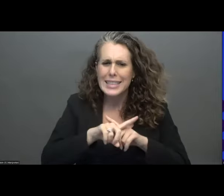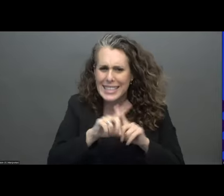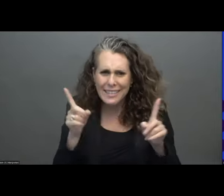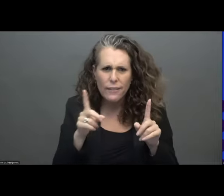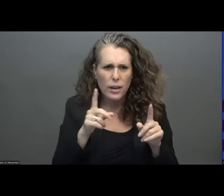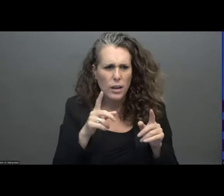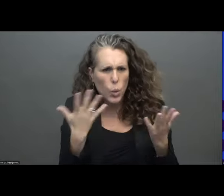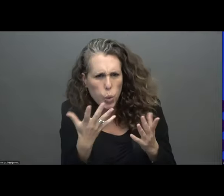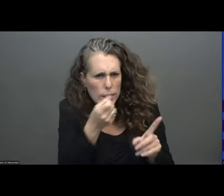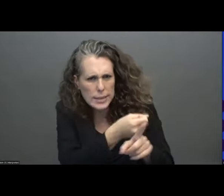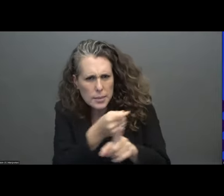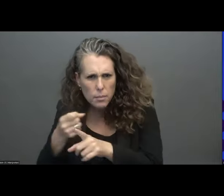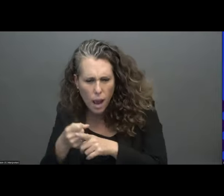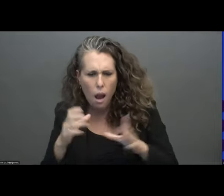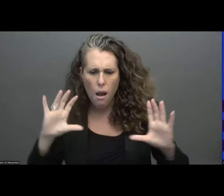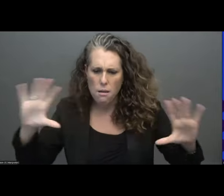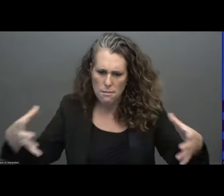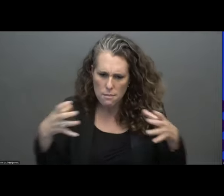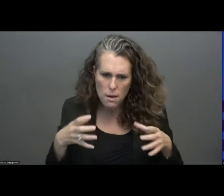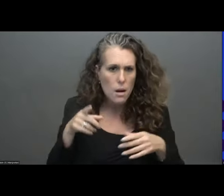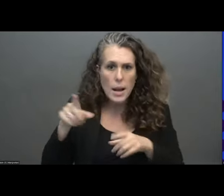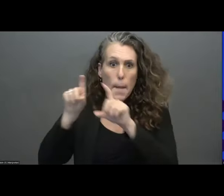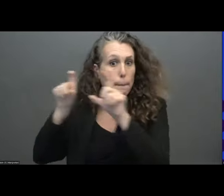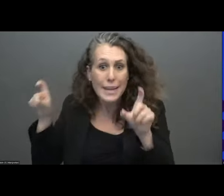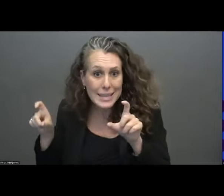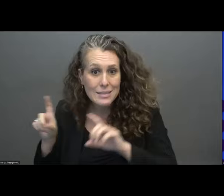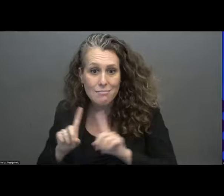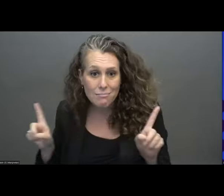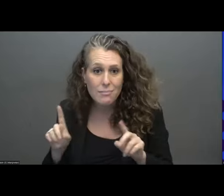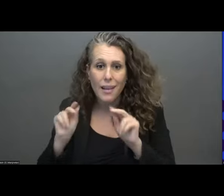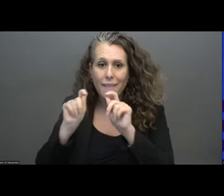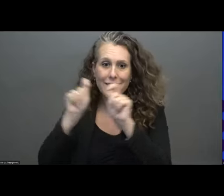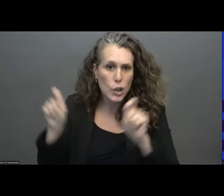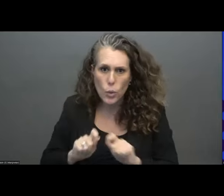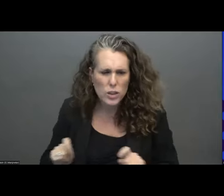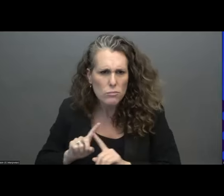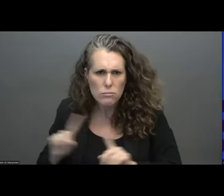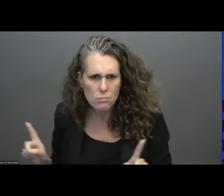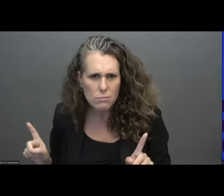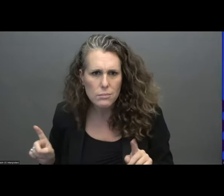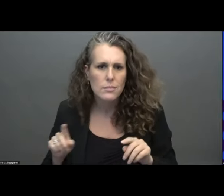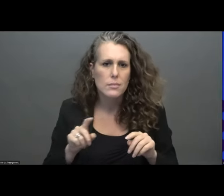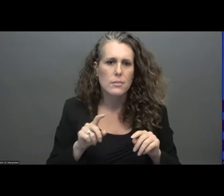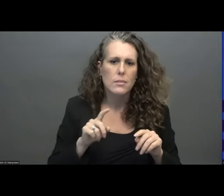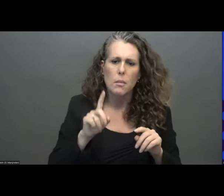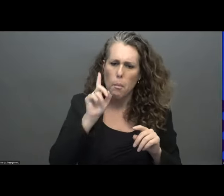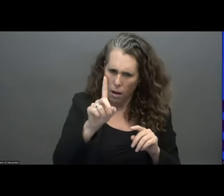not businesses or employers Federation's, but also have a role to play of can potentially